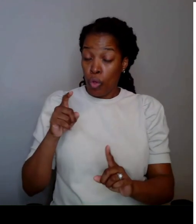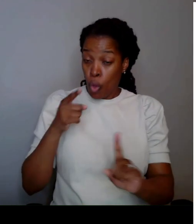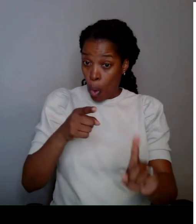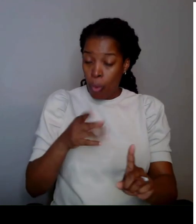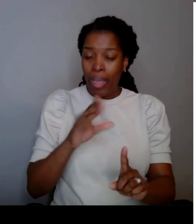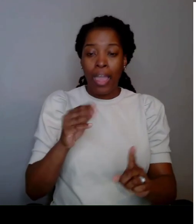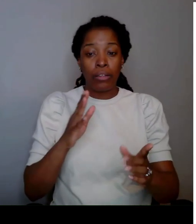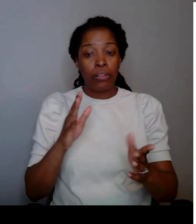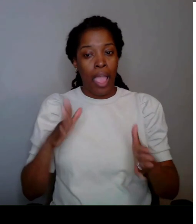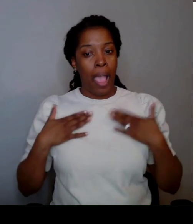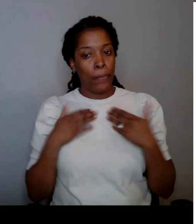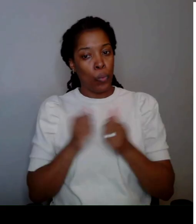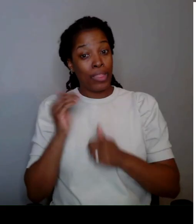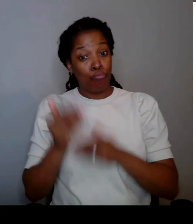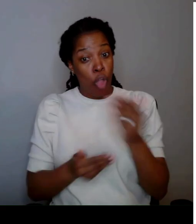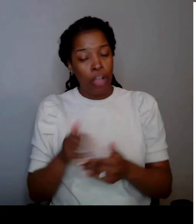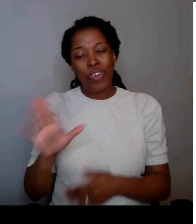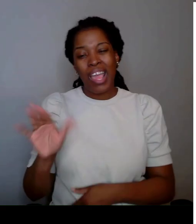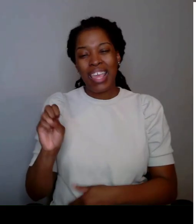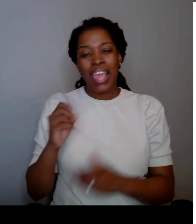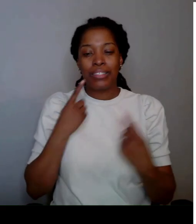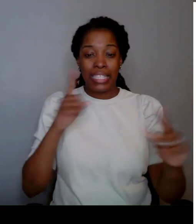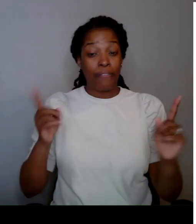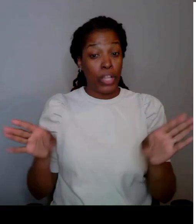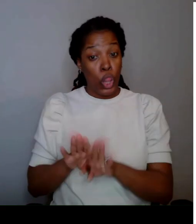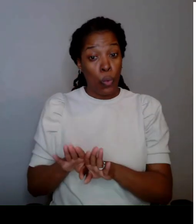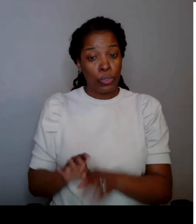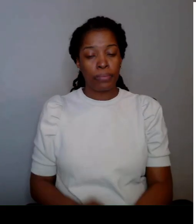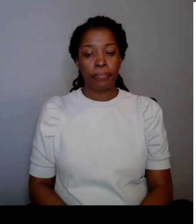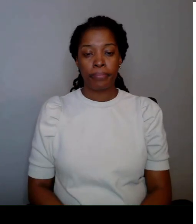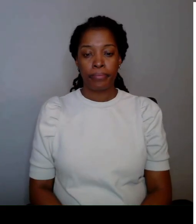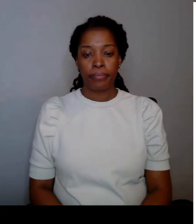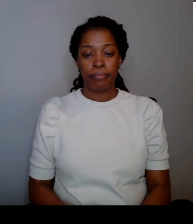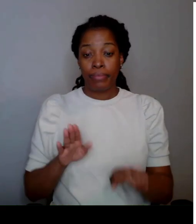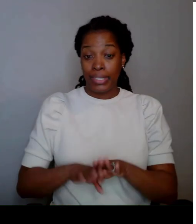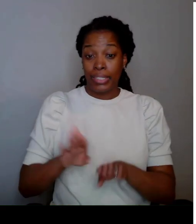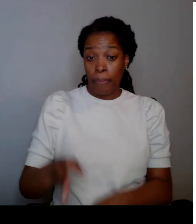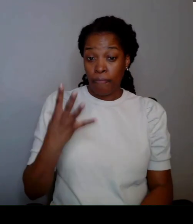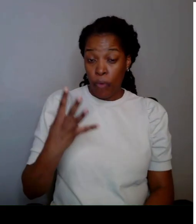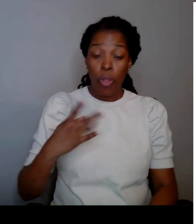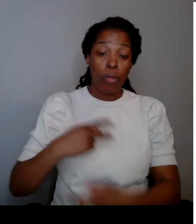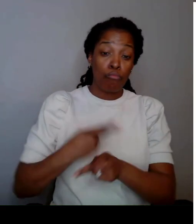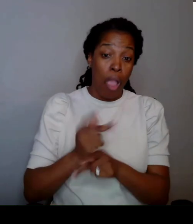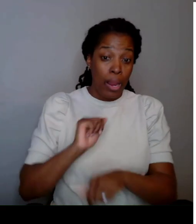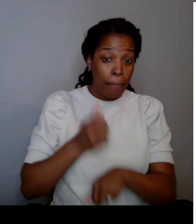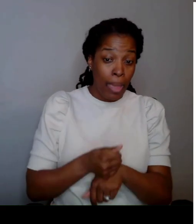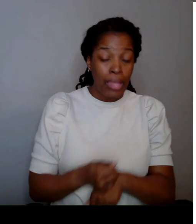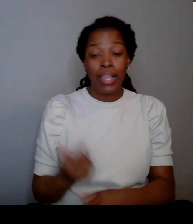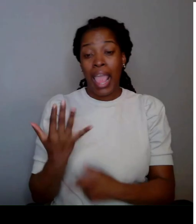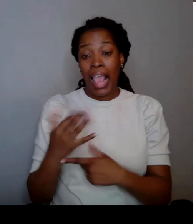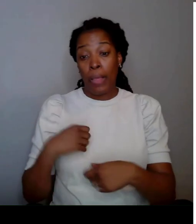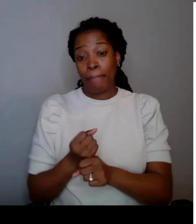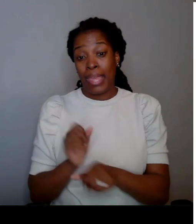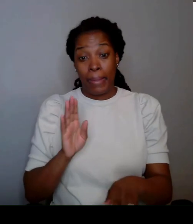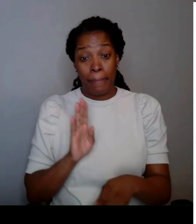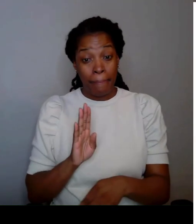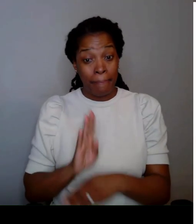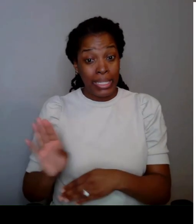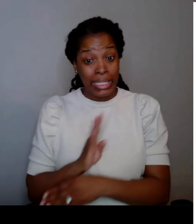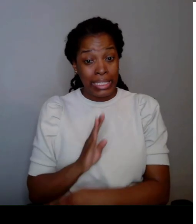Step 4. Product Base Candle Making Business Taylor and her VR counselor set a sales and profit goal to work toward.